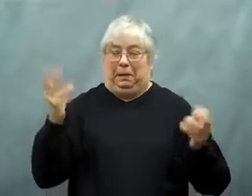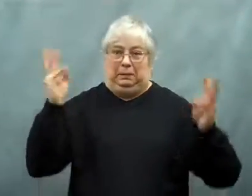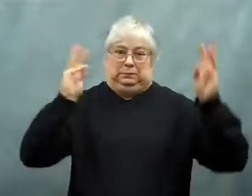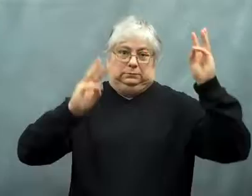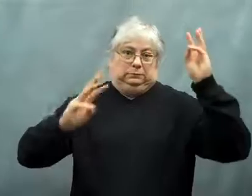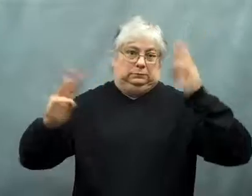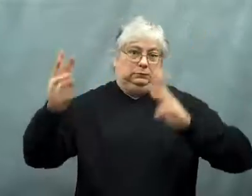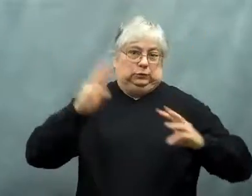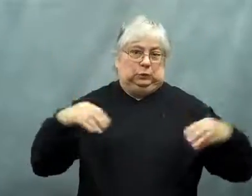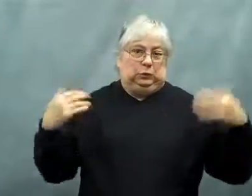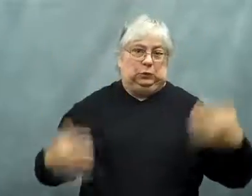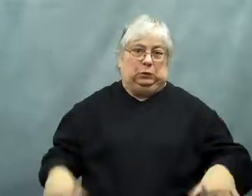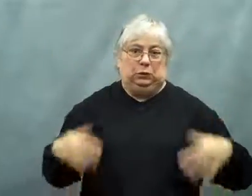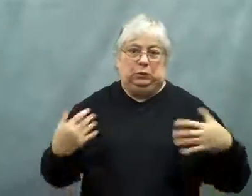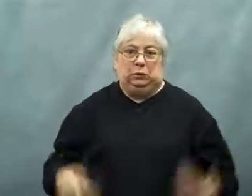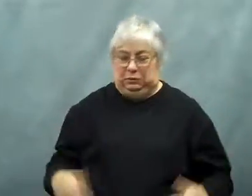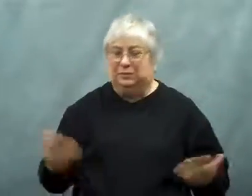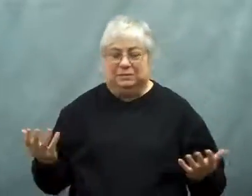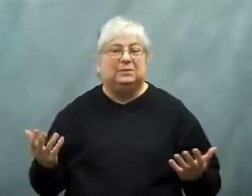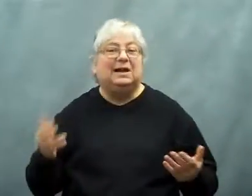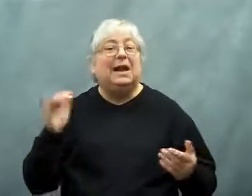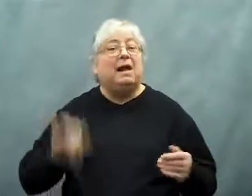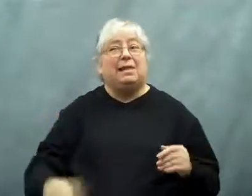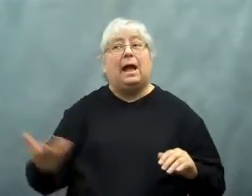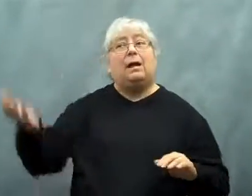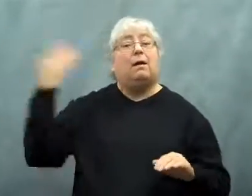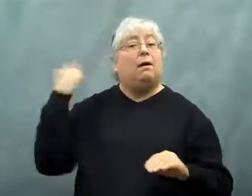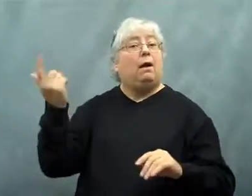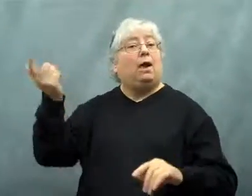Many were very worried about that.